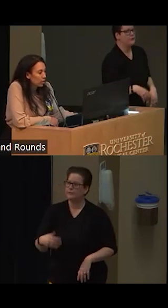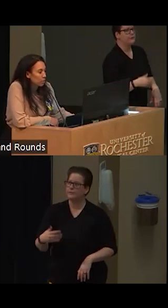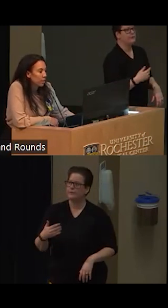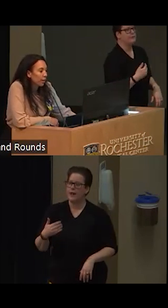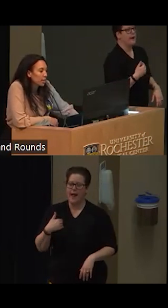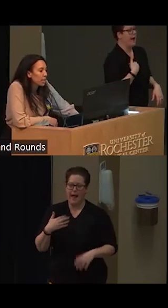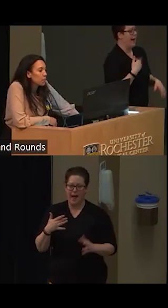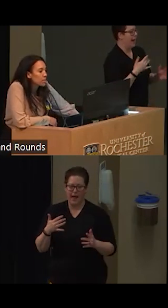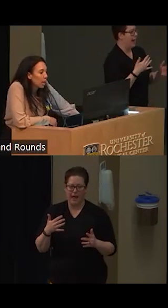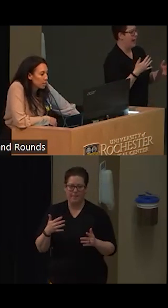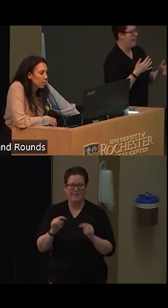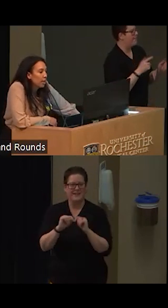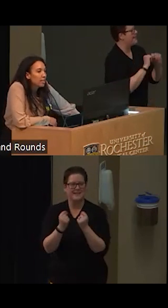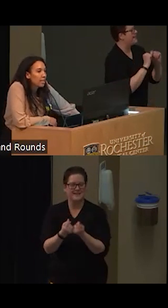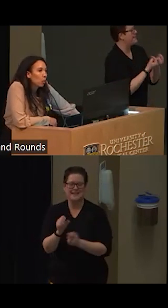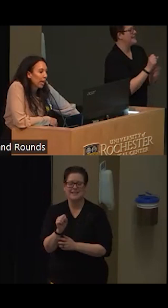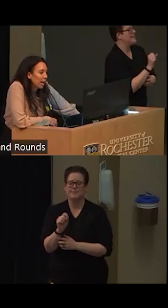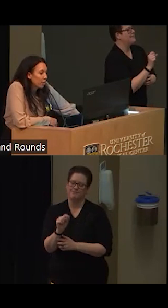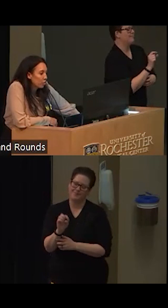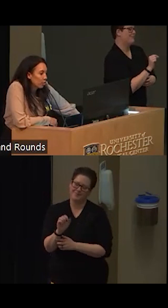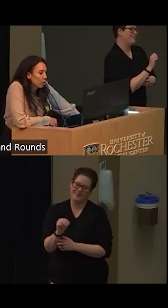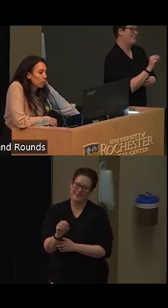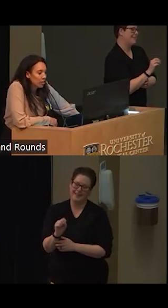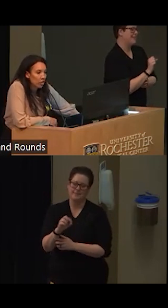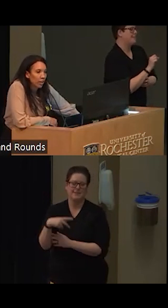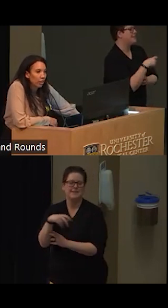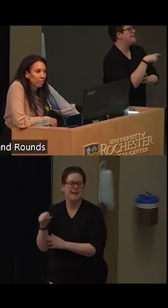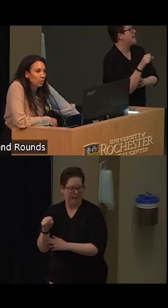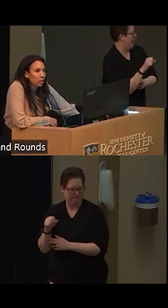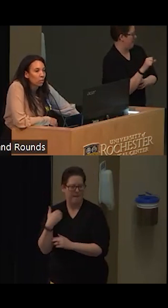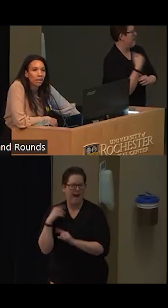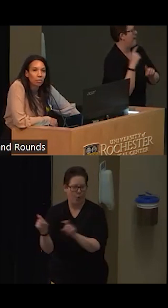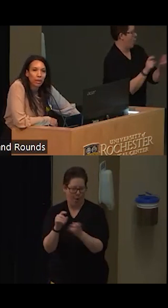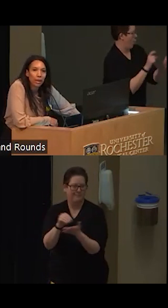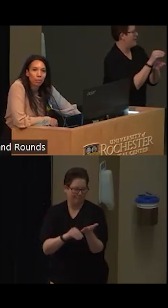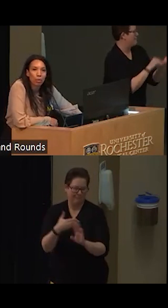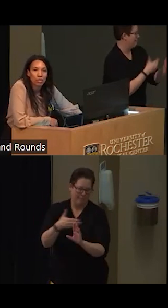or I'm sorry A Team steps teamwork attitude questionnaire that was completed pre and post